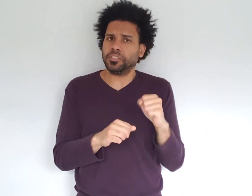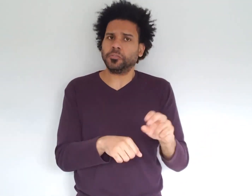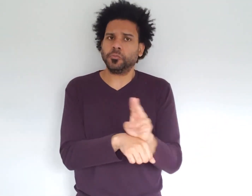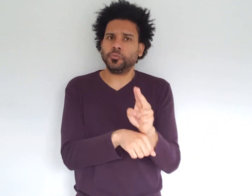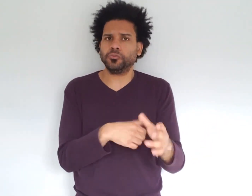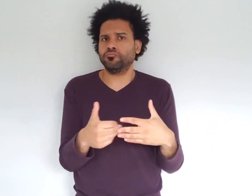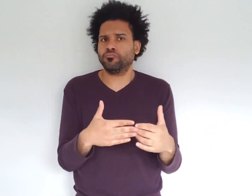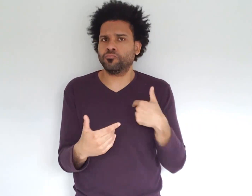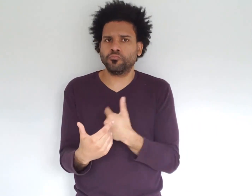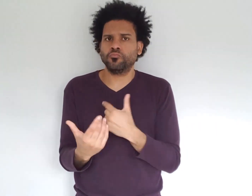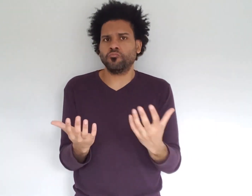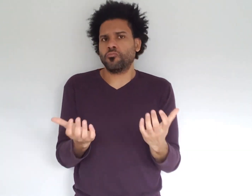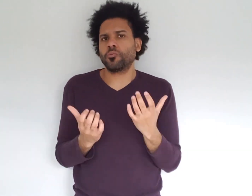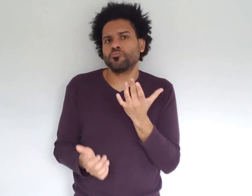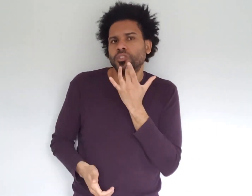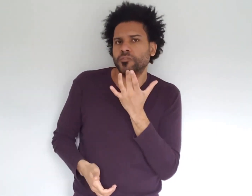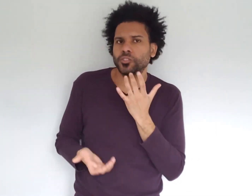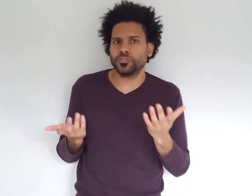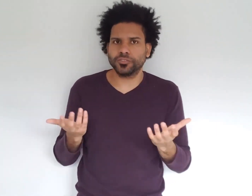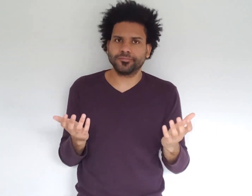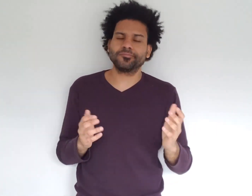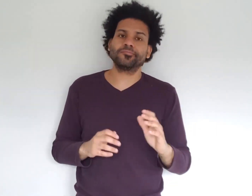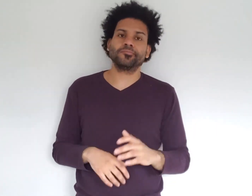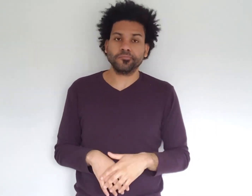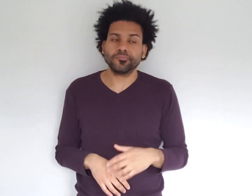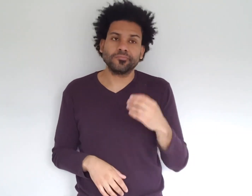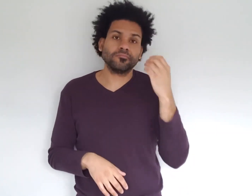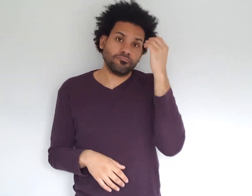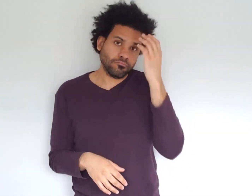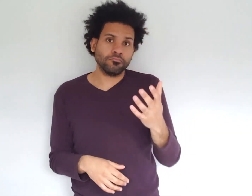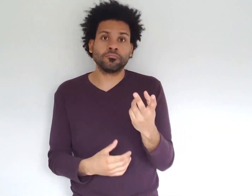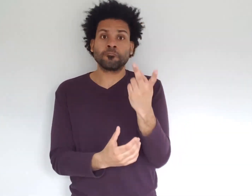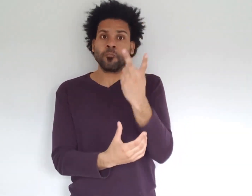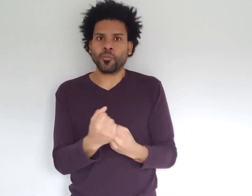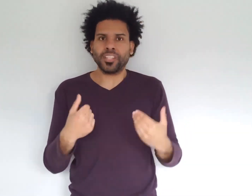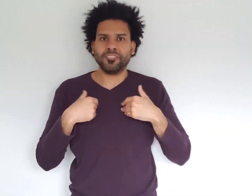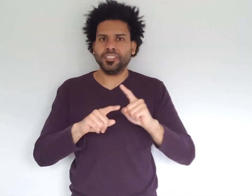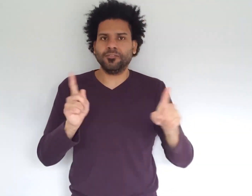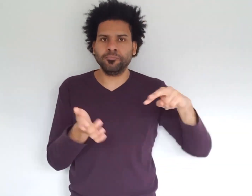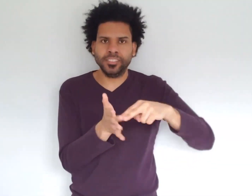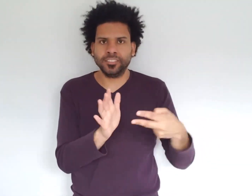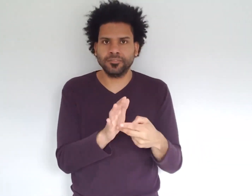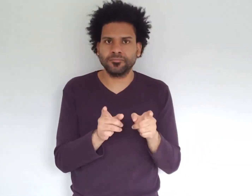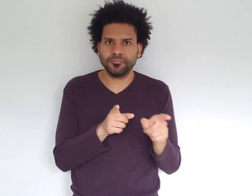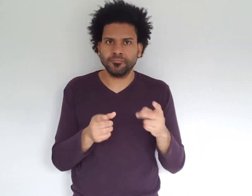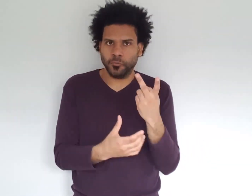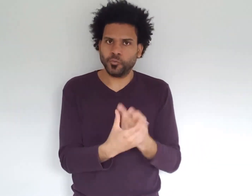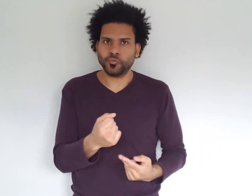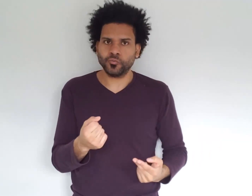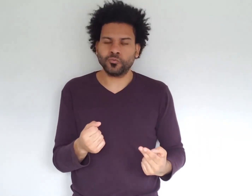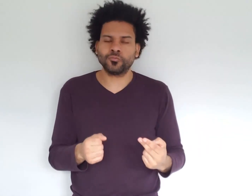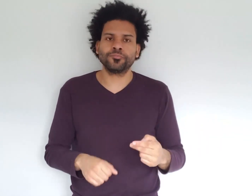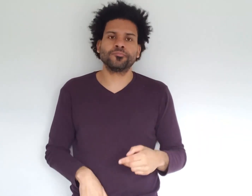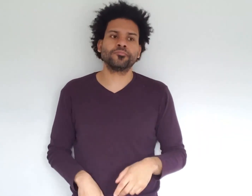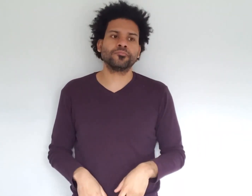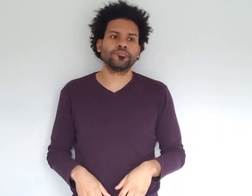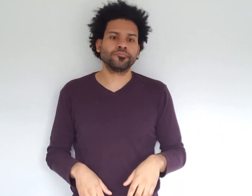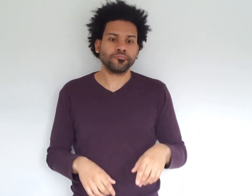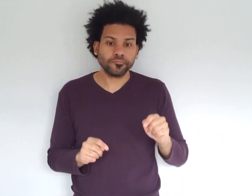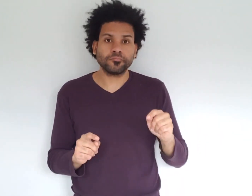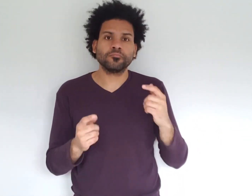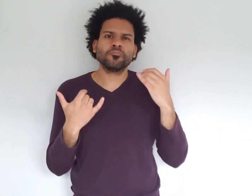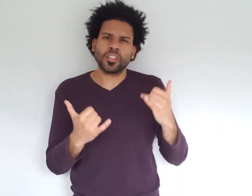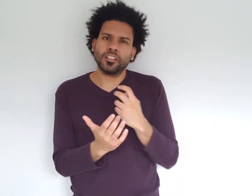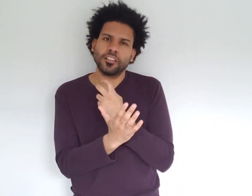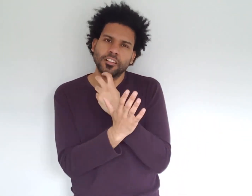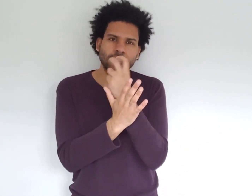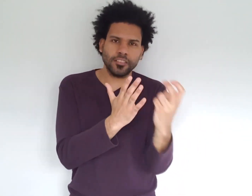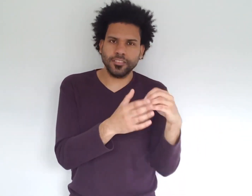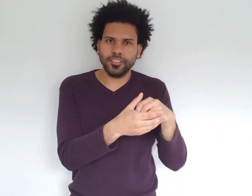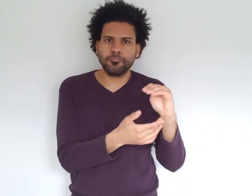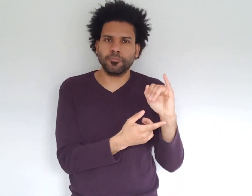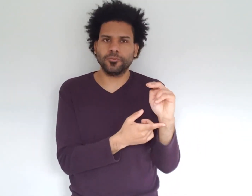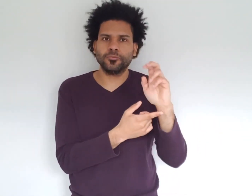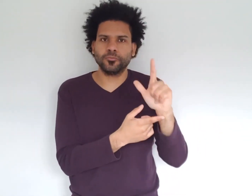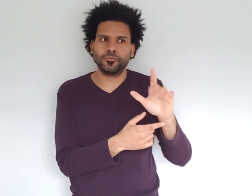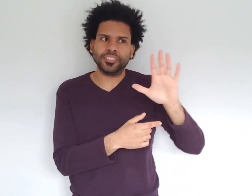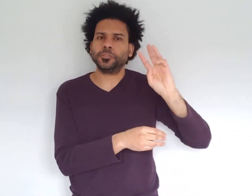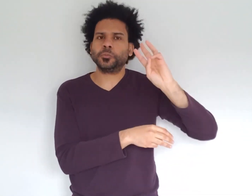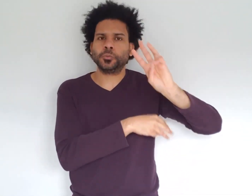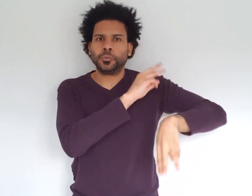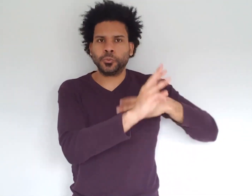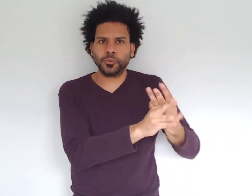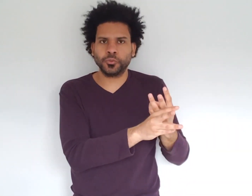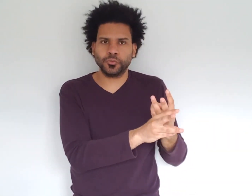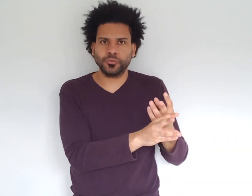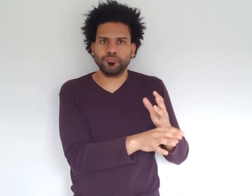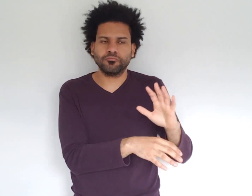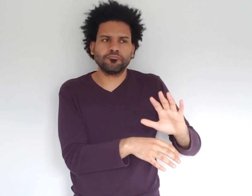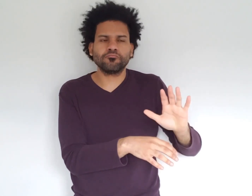Can they be used in whatever it seems fit? Both of them have different definitions. Let’s immersive the mineral world.